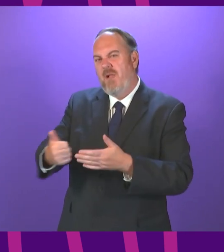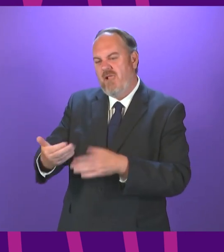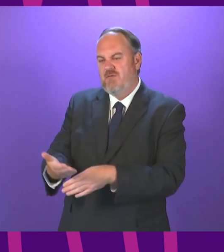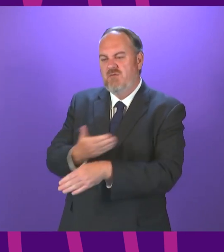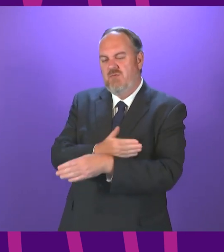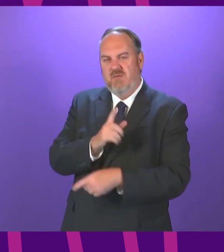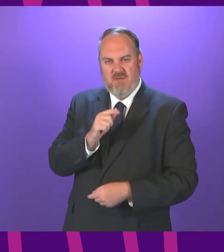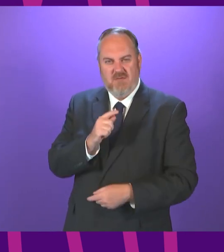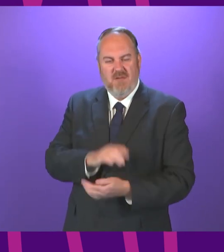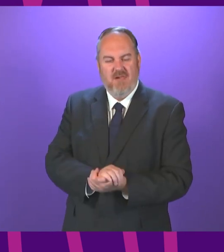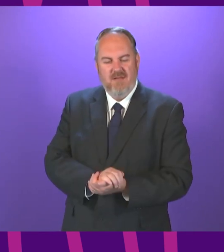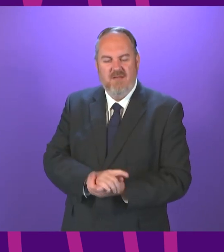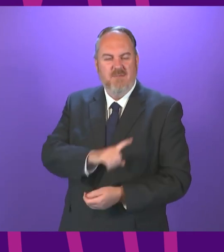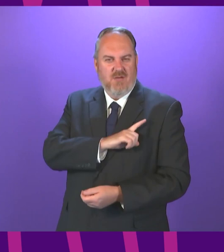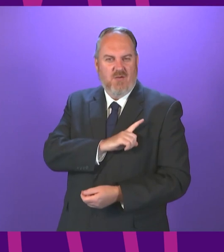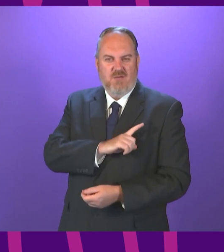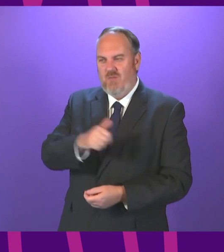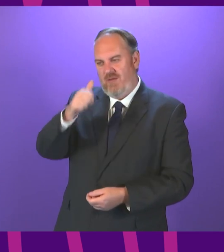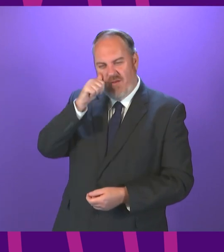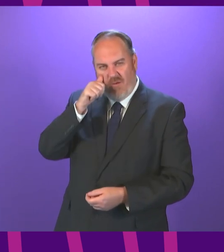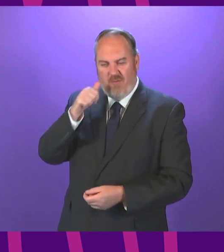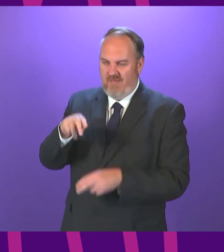people in care homes and their families and loved ones.